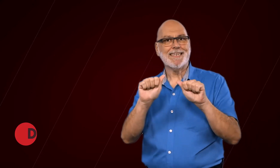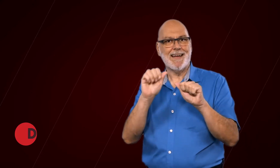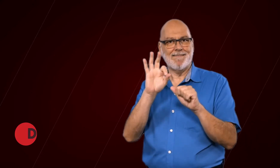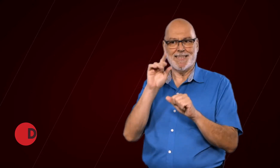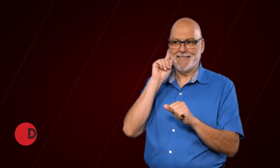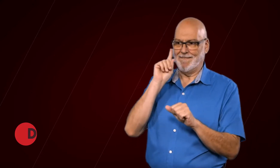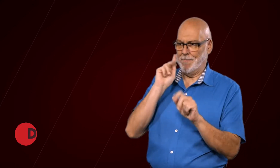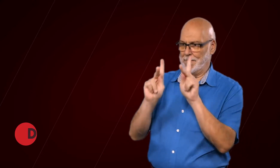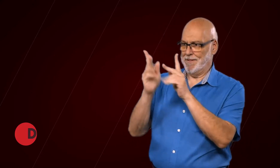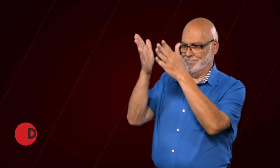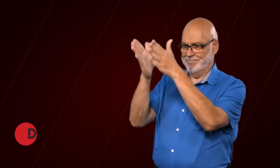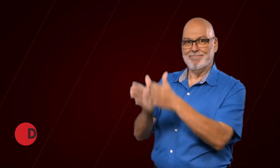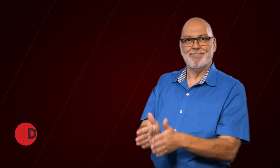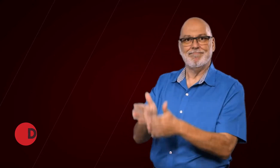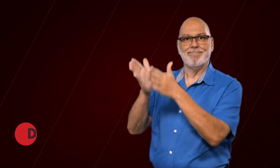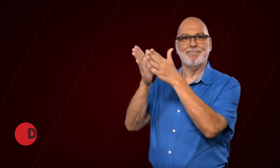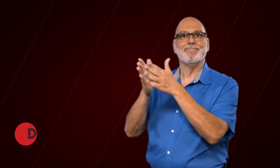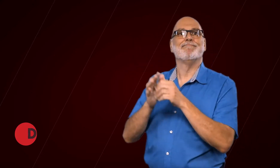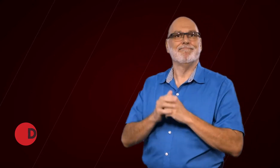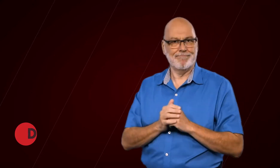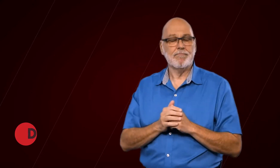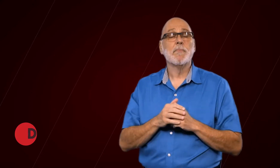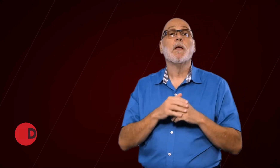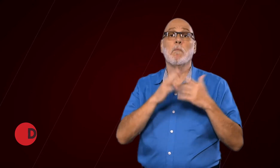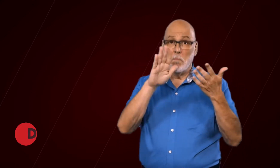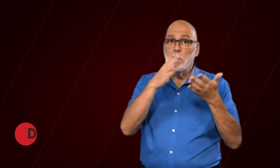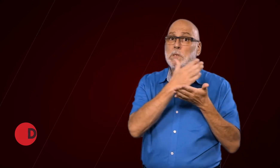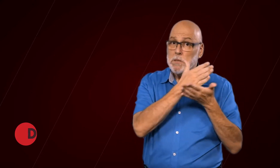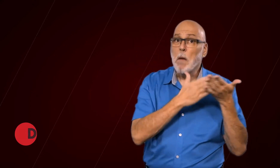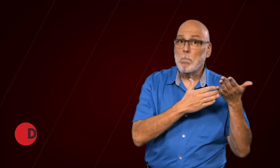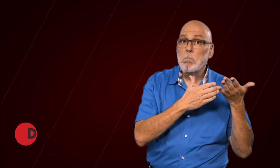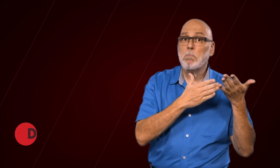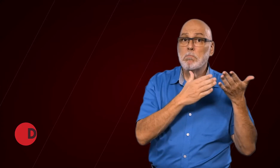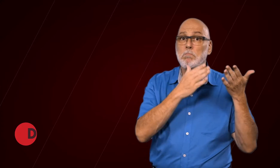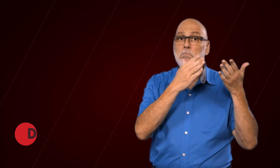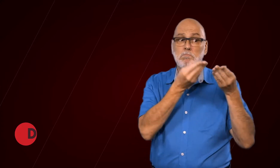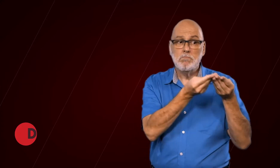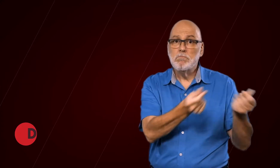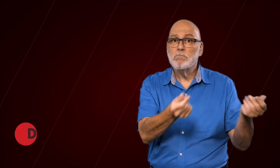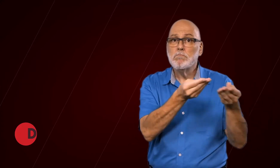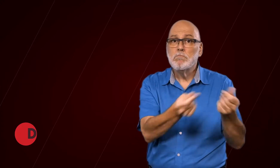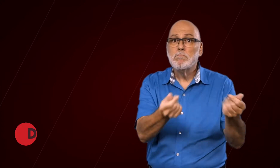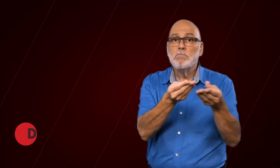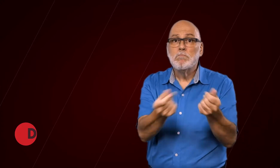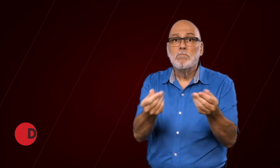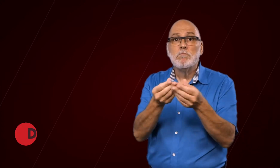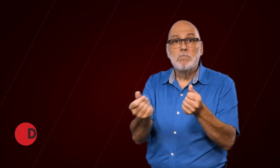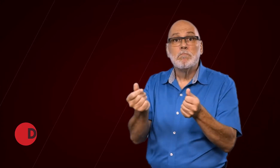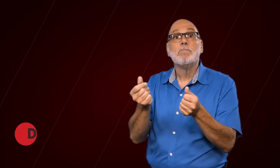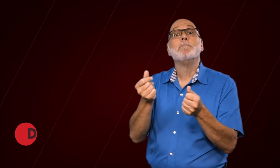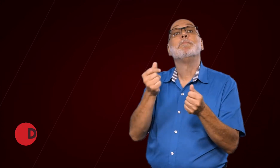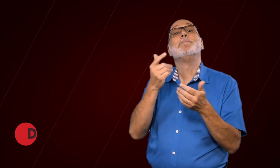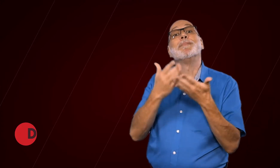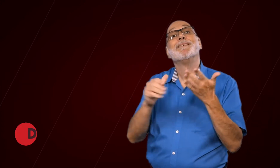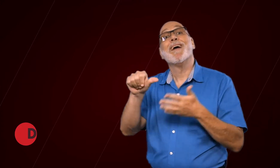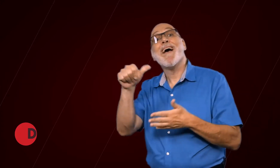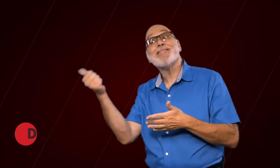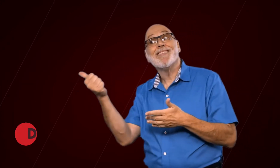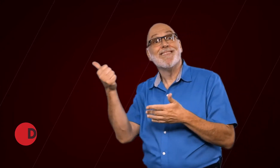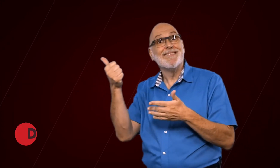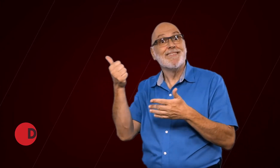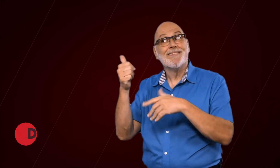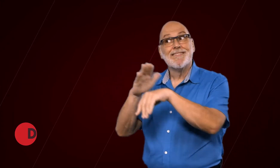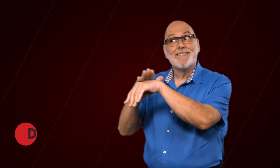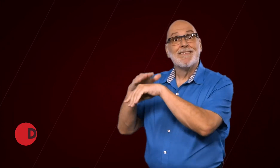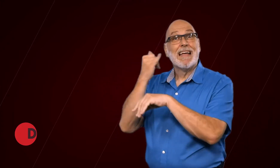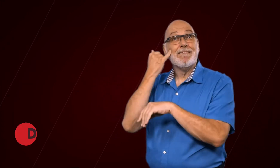of Deaf people, some of these issues have been resolved but those people